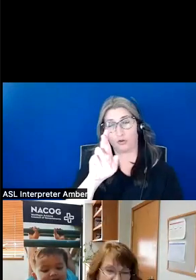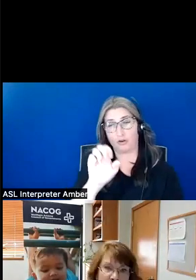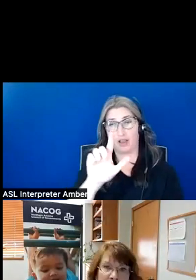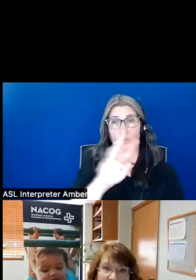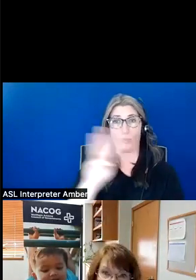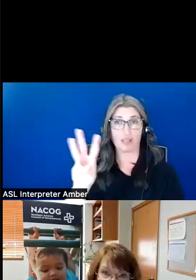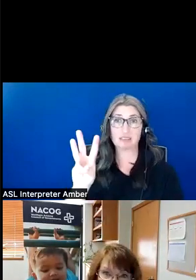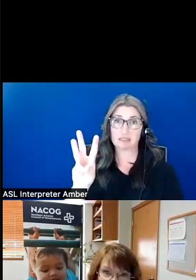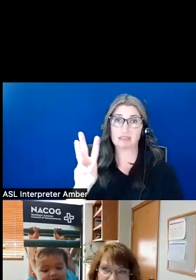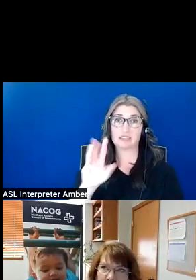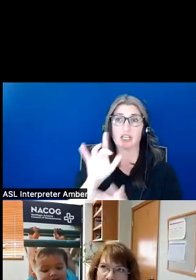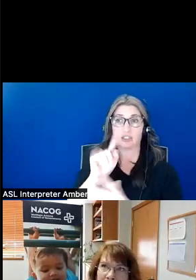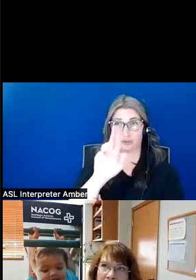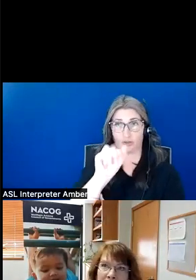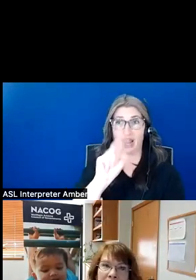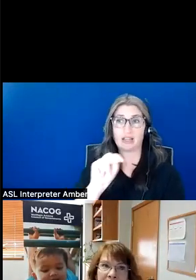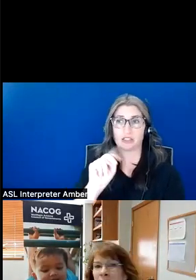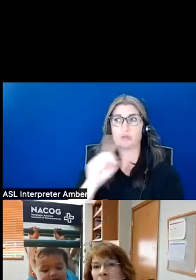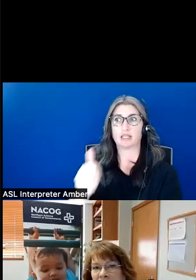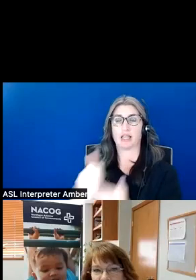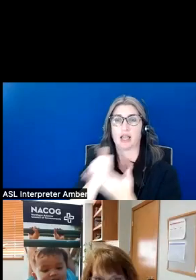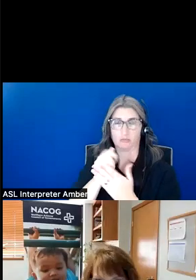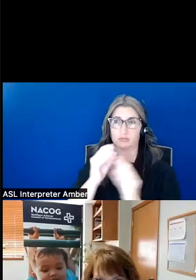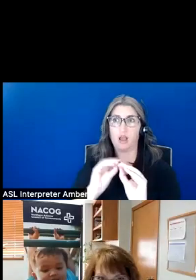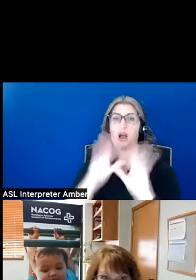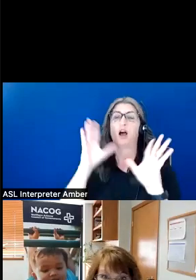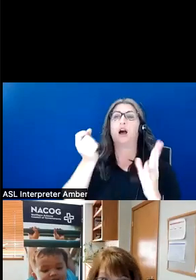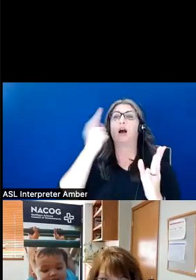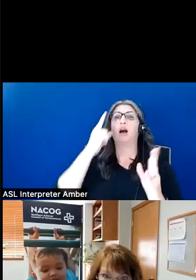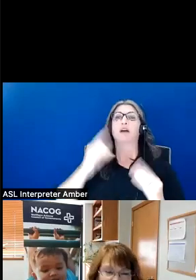it brought light to a really dim situation, dismal.